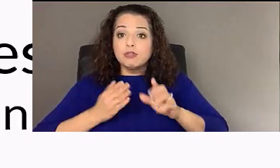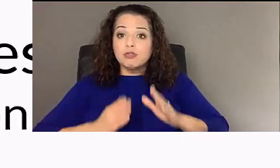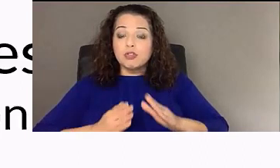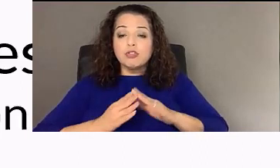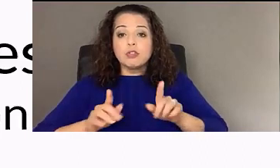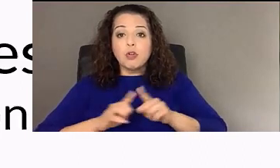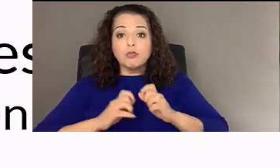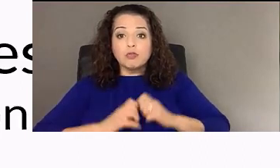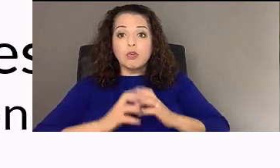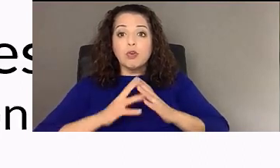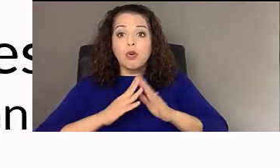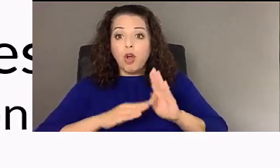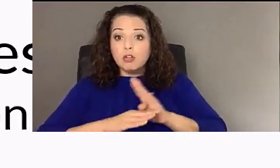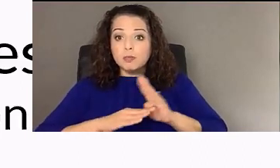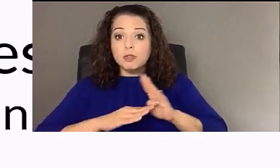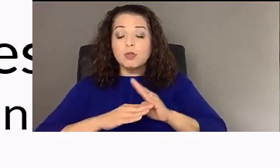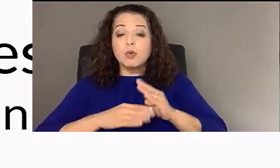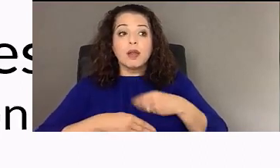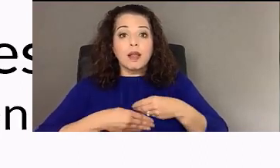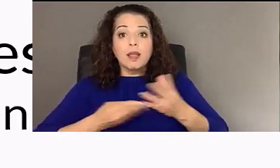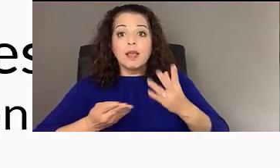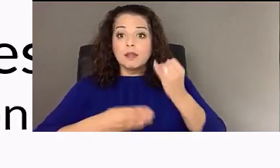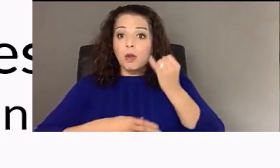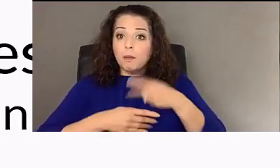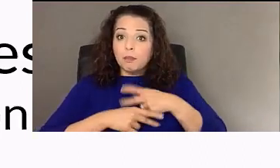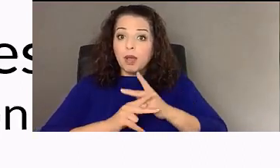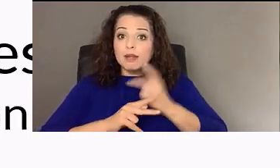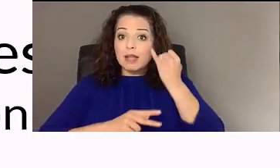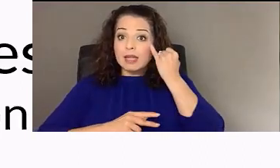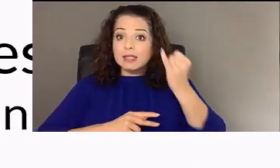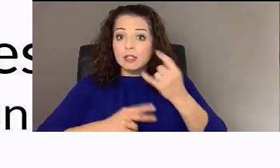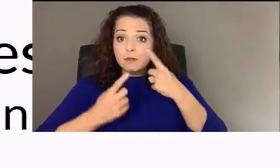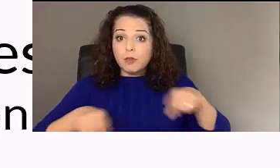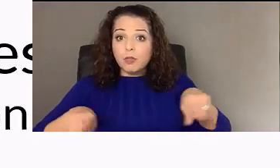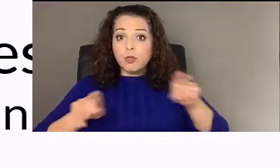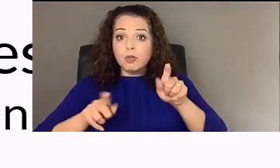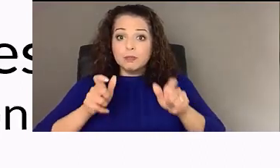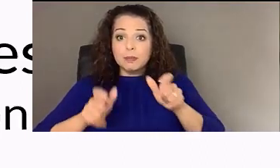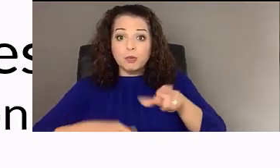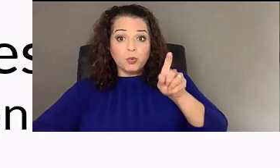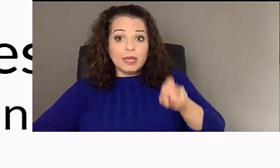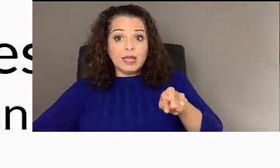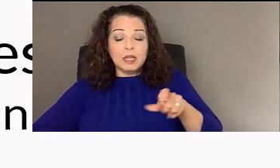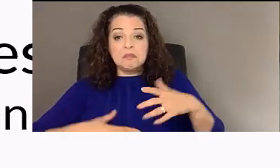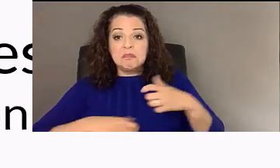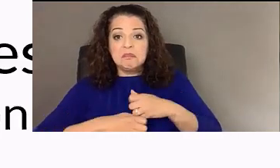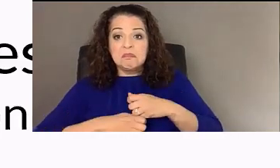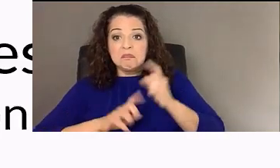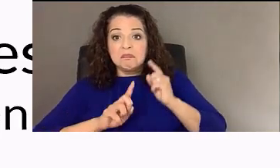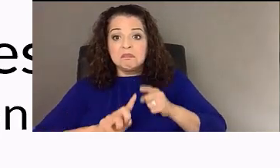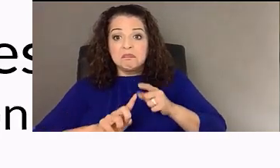get their products and ideas to those who need them. That's kind of what we do. That is one sentence.